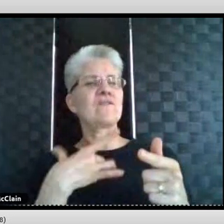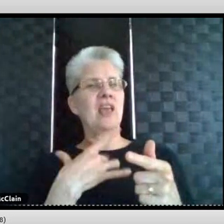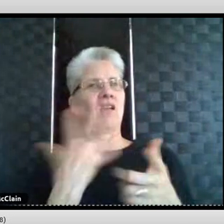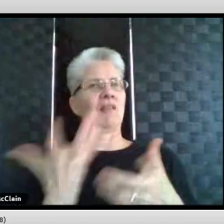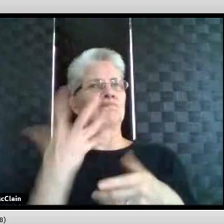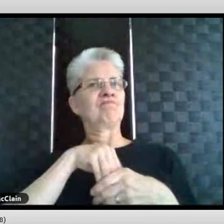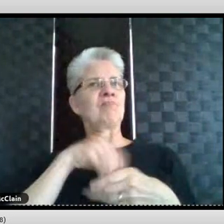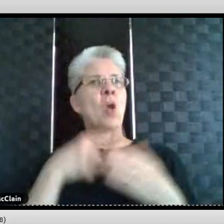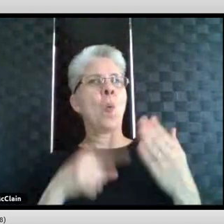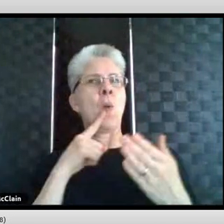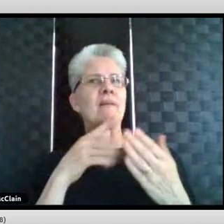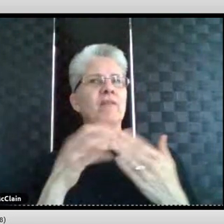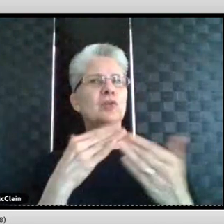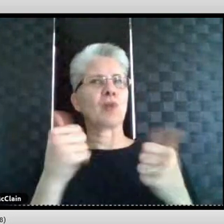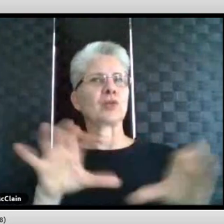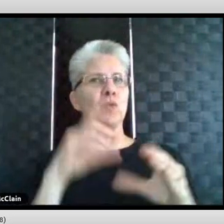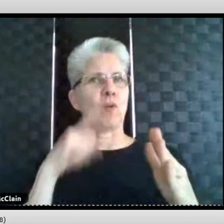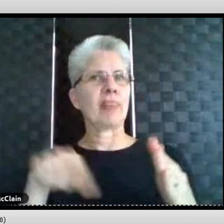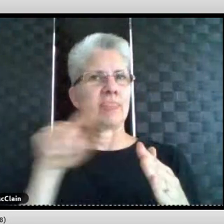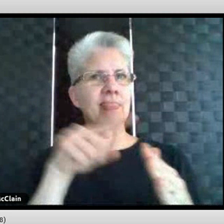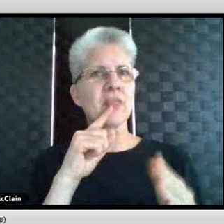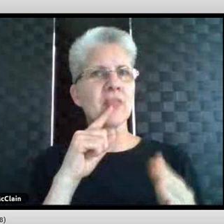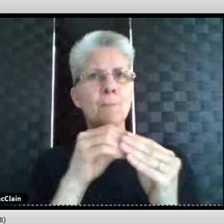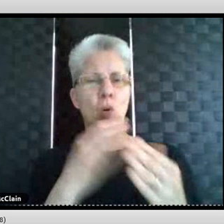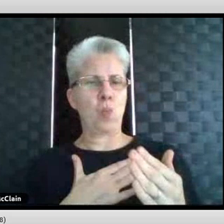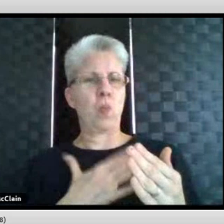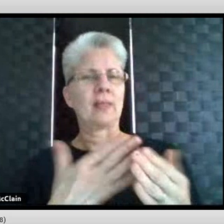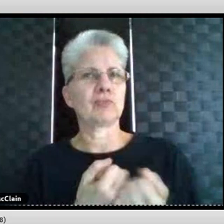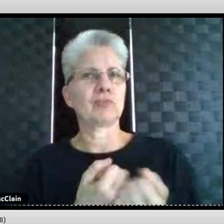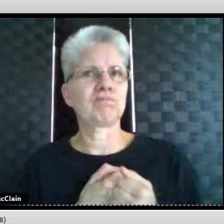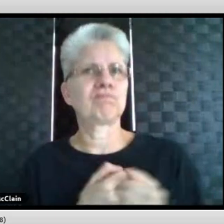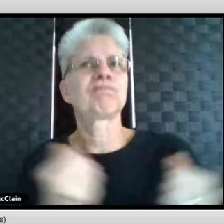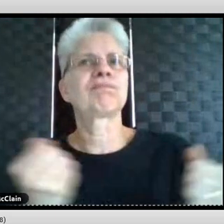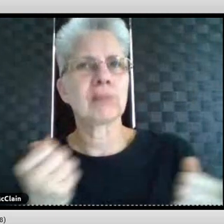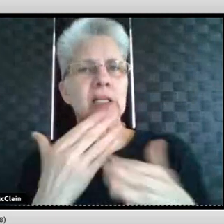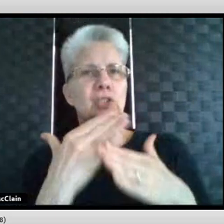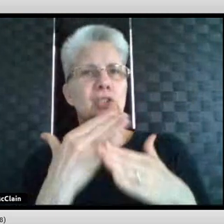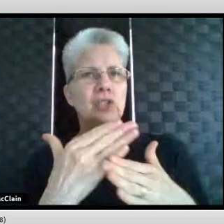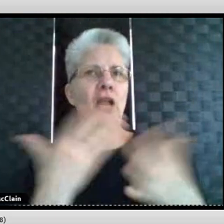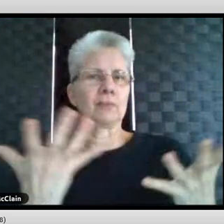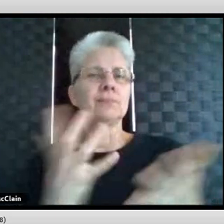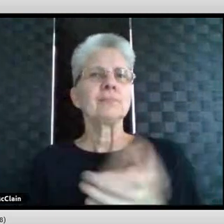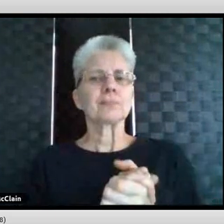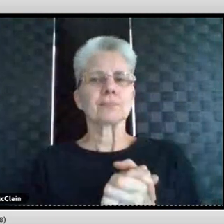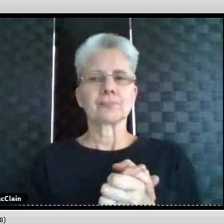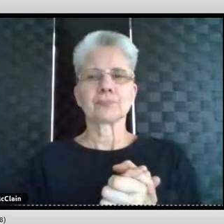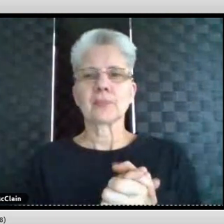you're trying to do for them. They're more willing to tell you next time what they need.